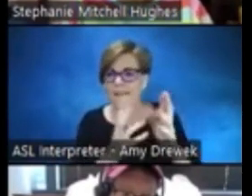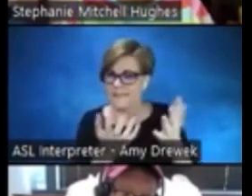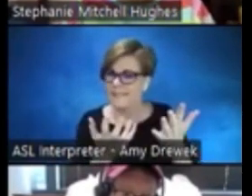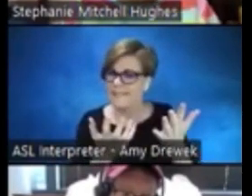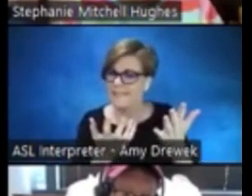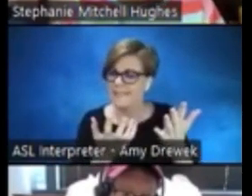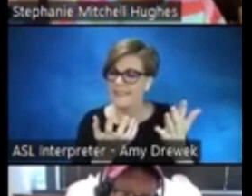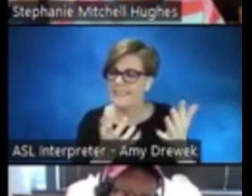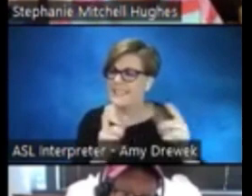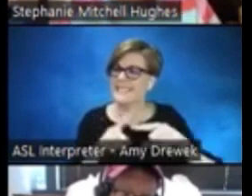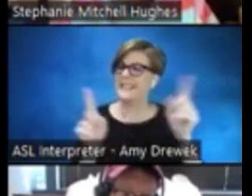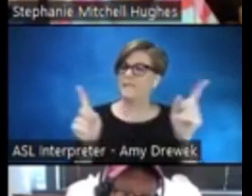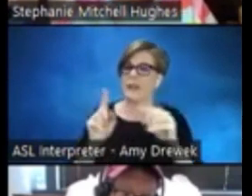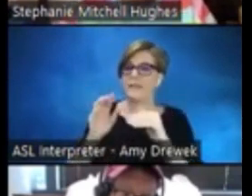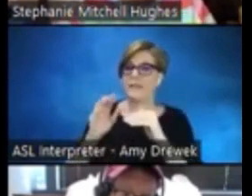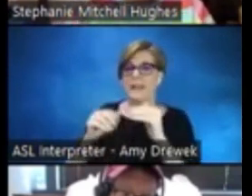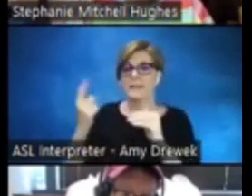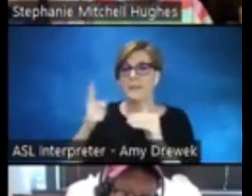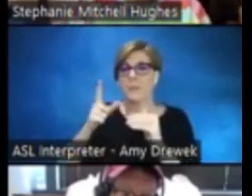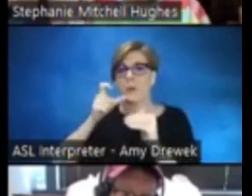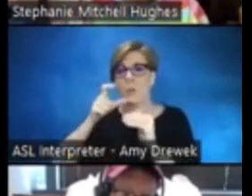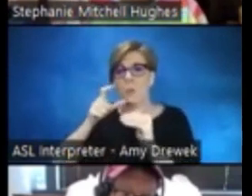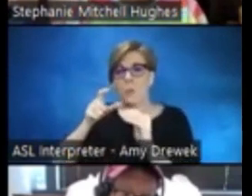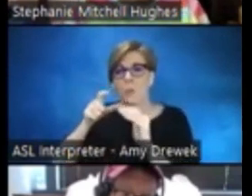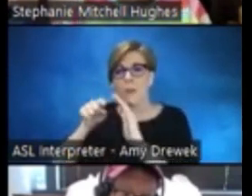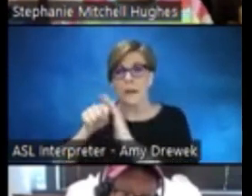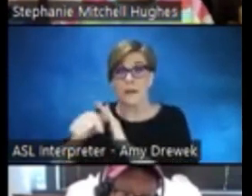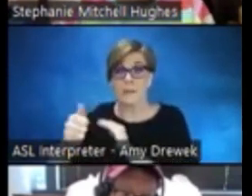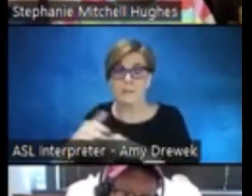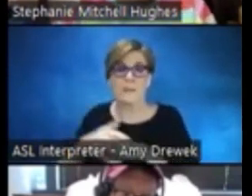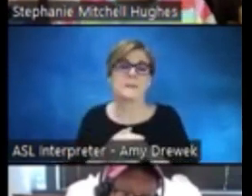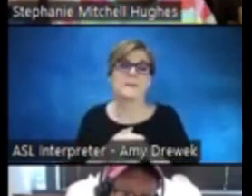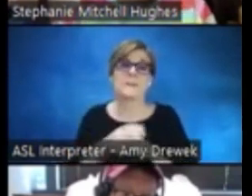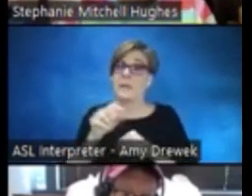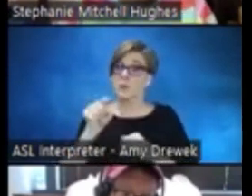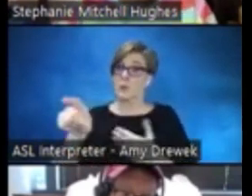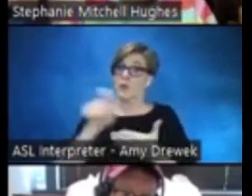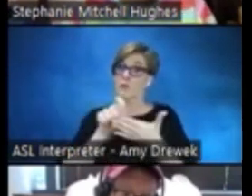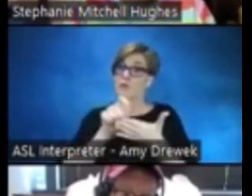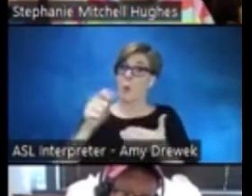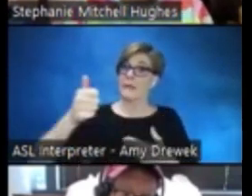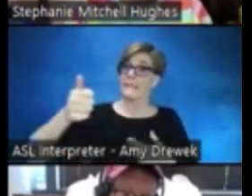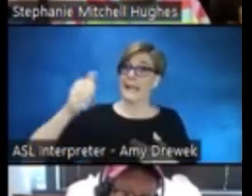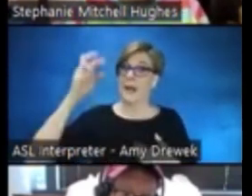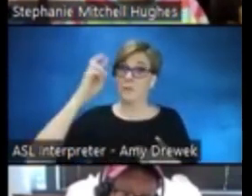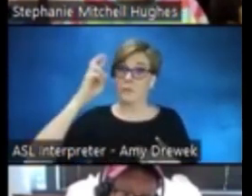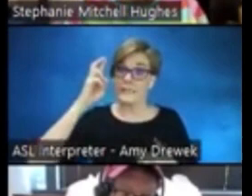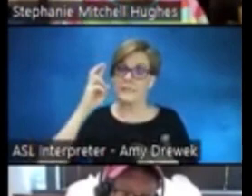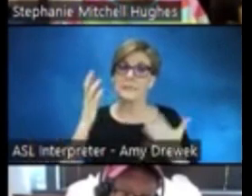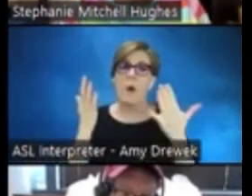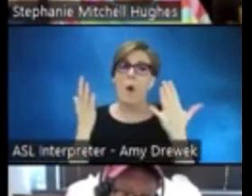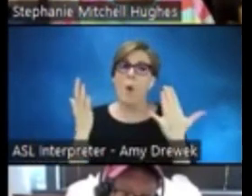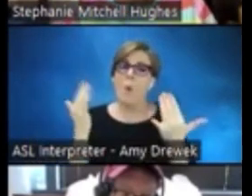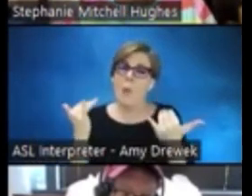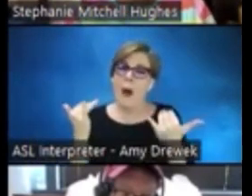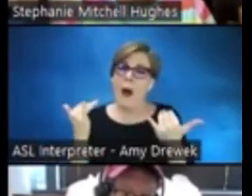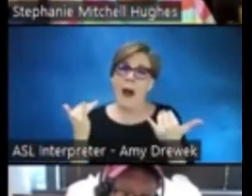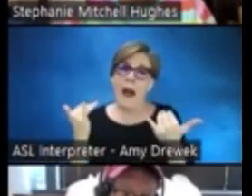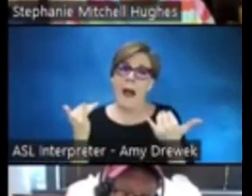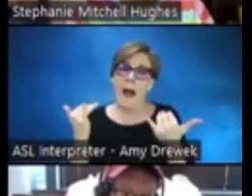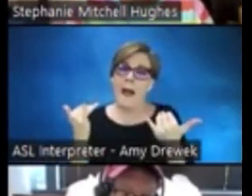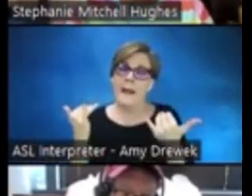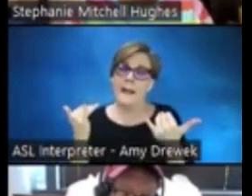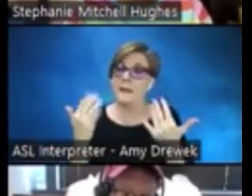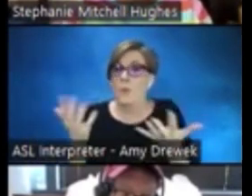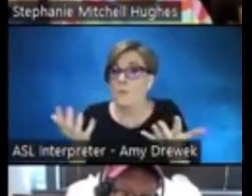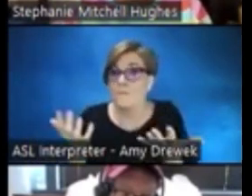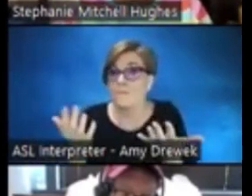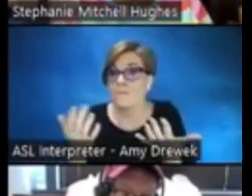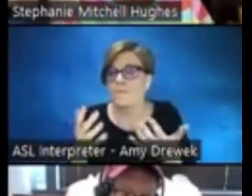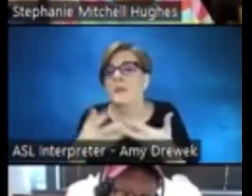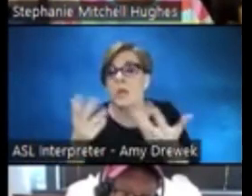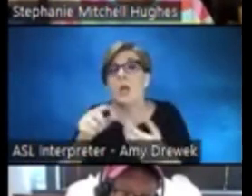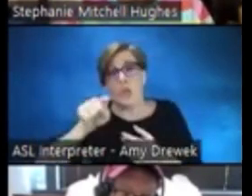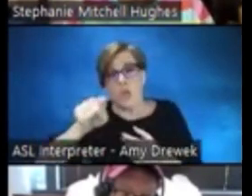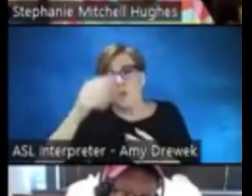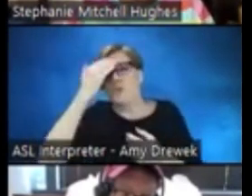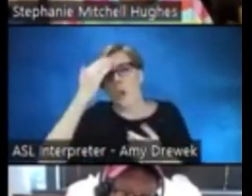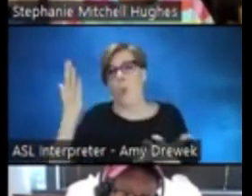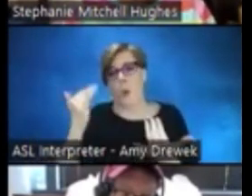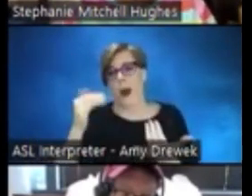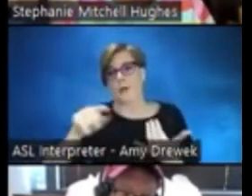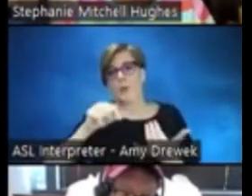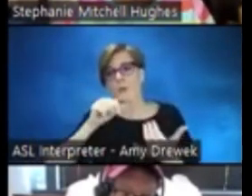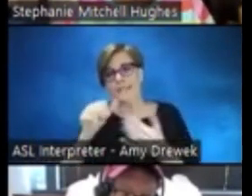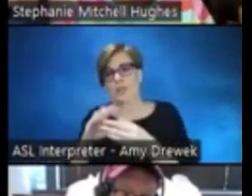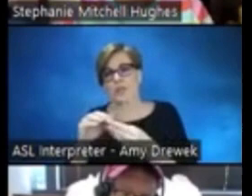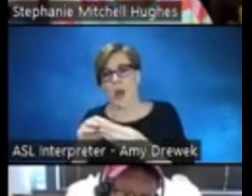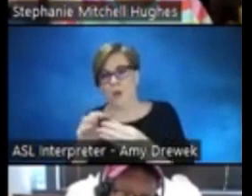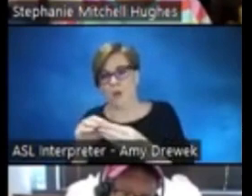SO YOU WROTE TEN REASONS ON NOT SHARING AND YOU LISTED THEM OUT.